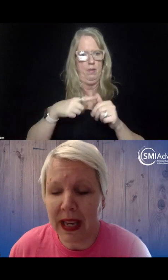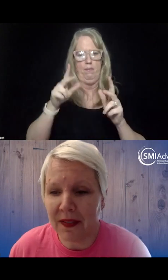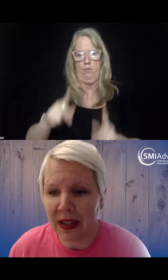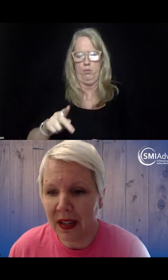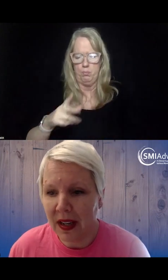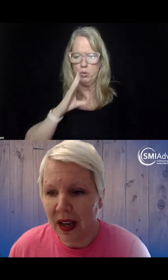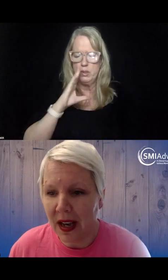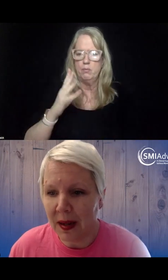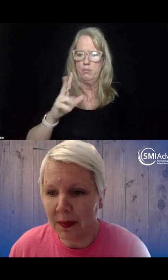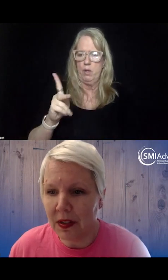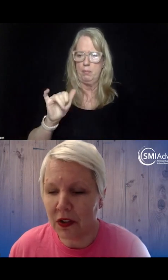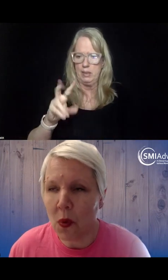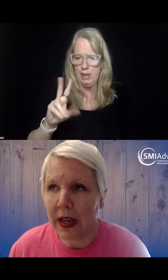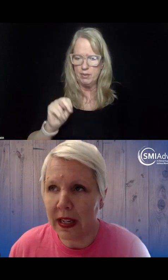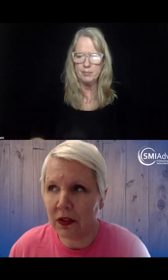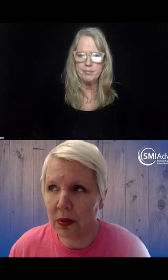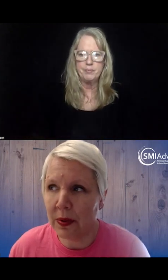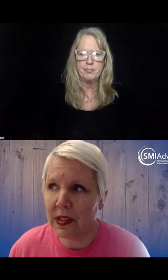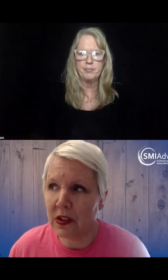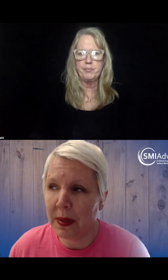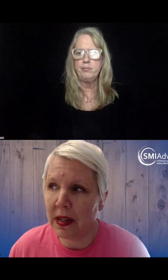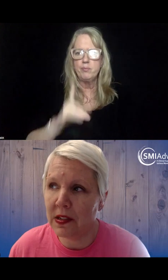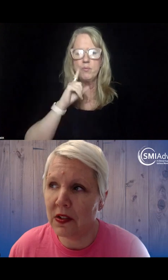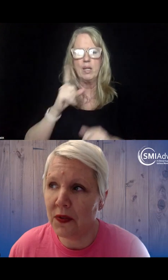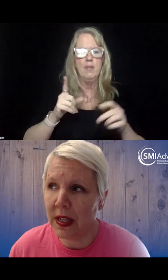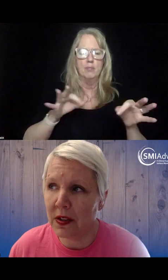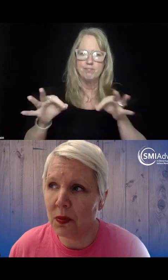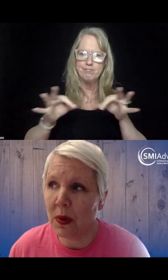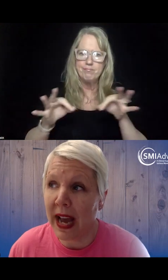KEVIN AND WORKING THROUGH HIS FEARS AND EXPERIENCE AND WHAT